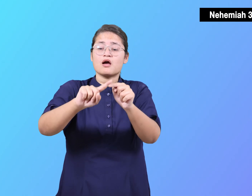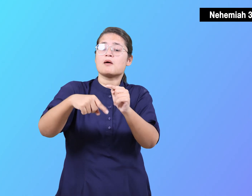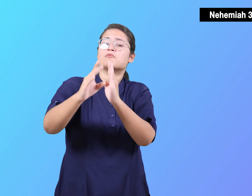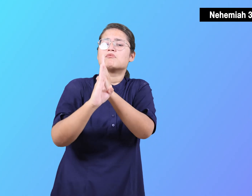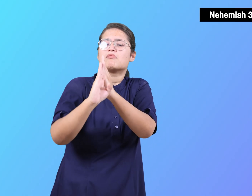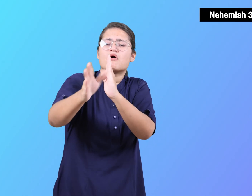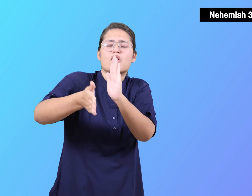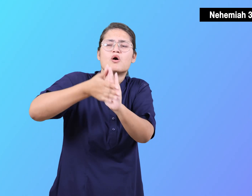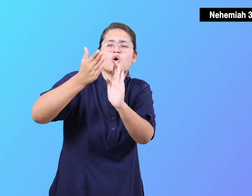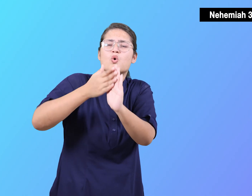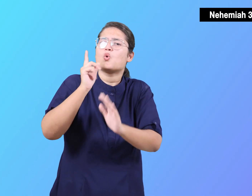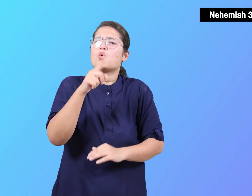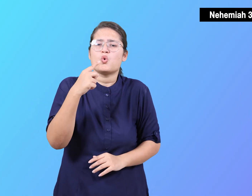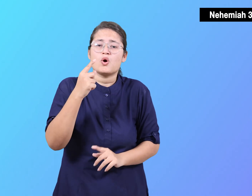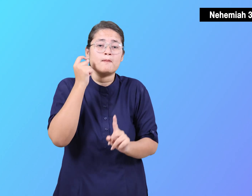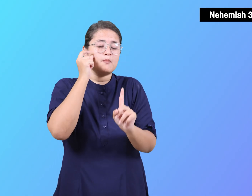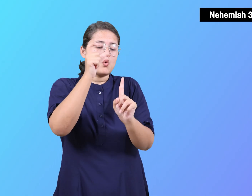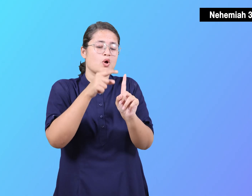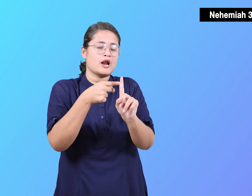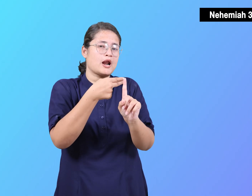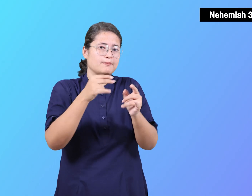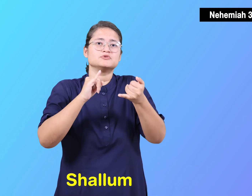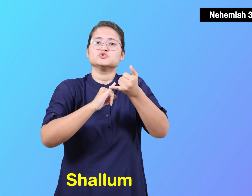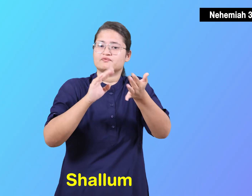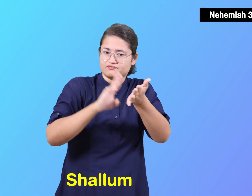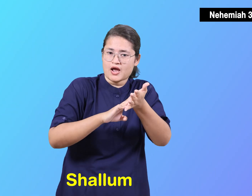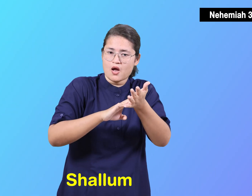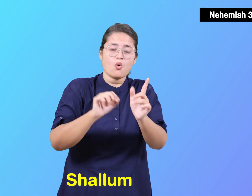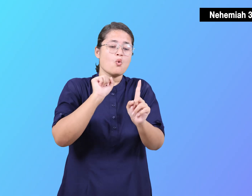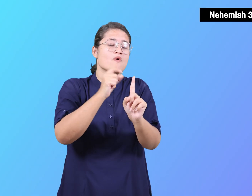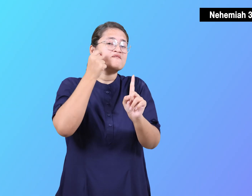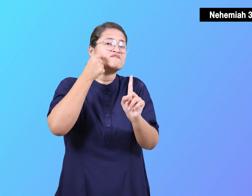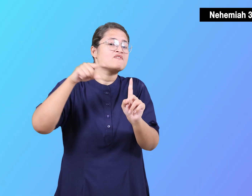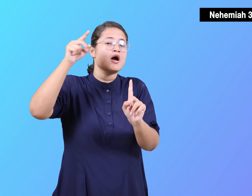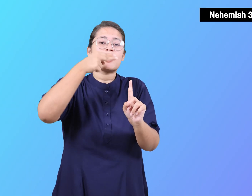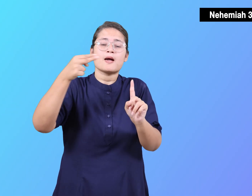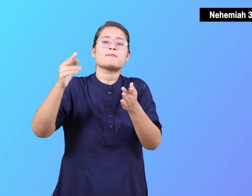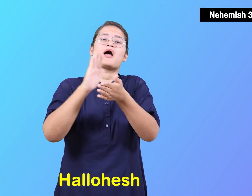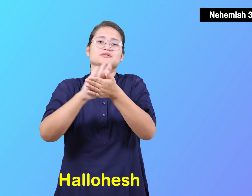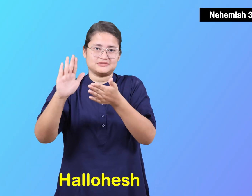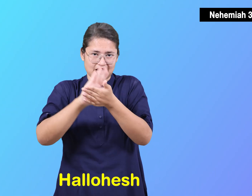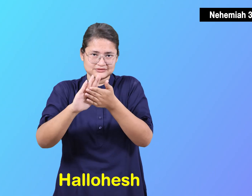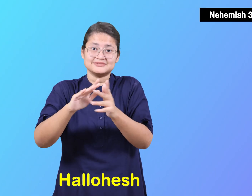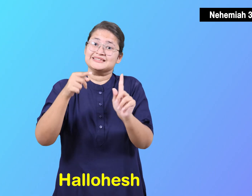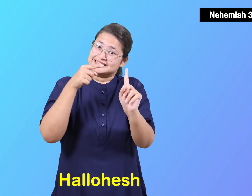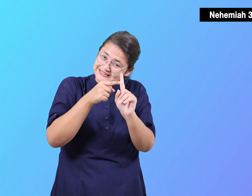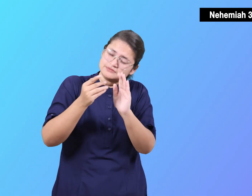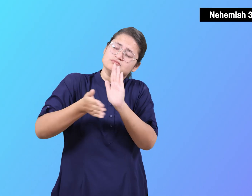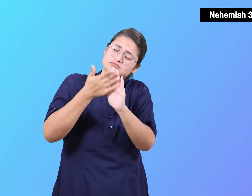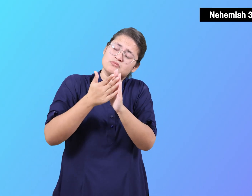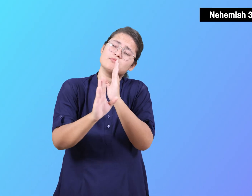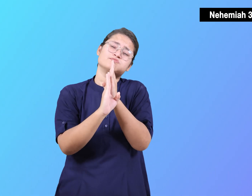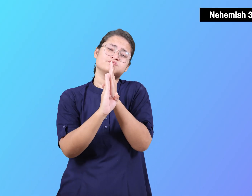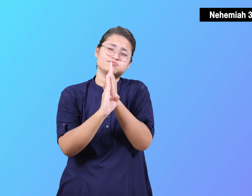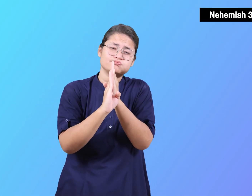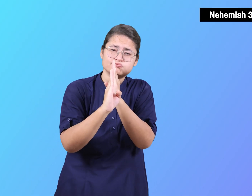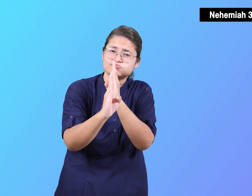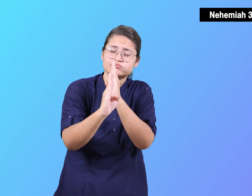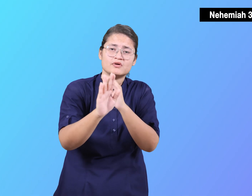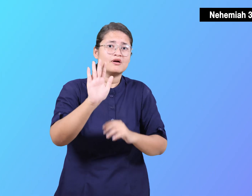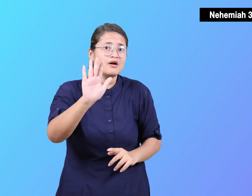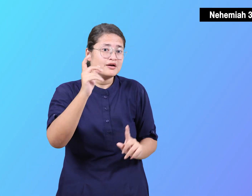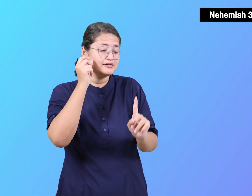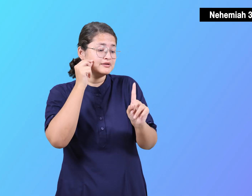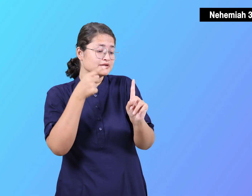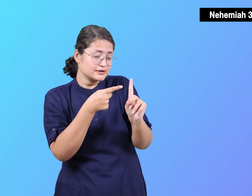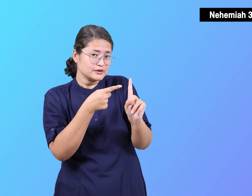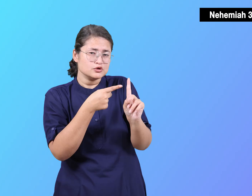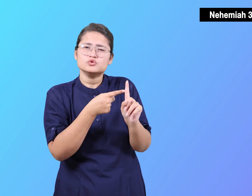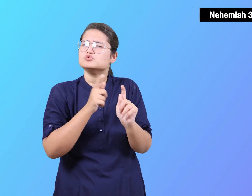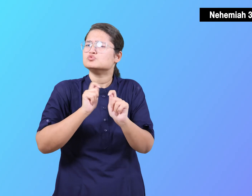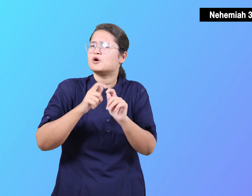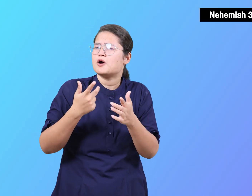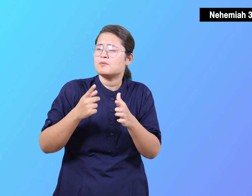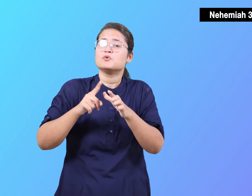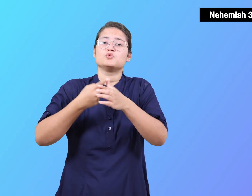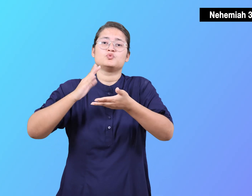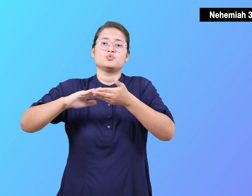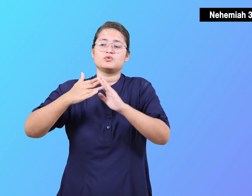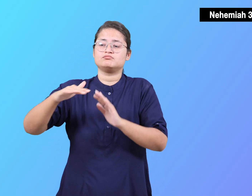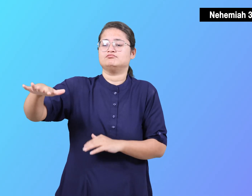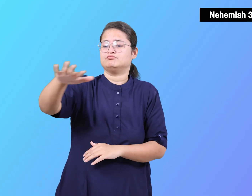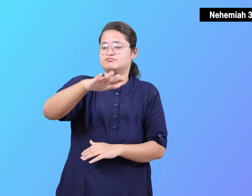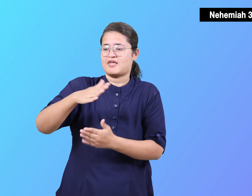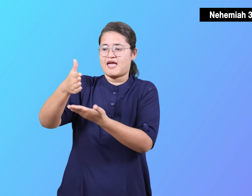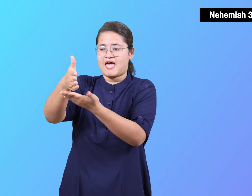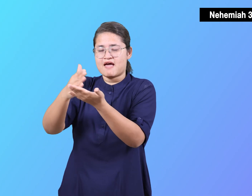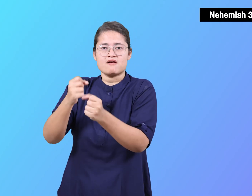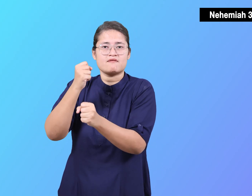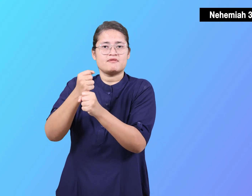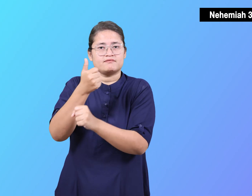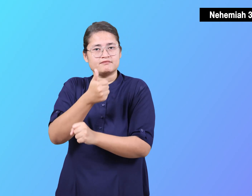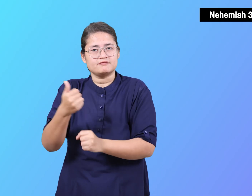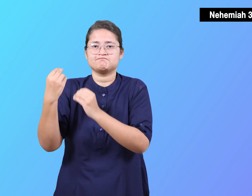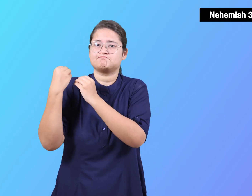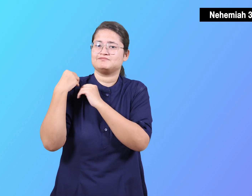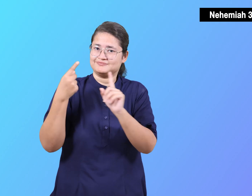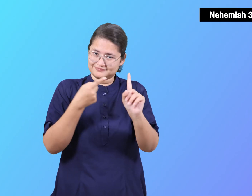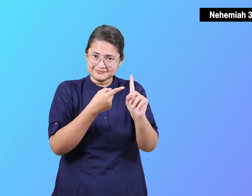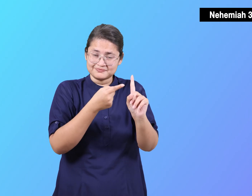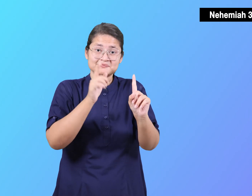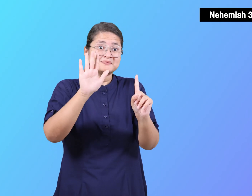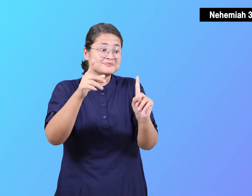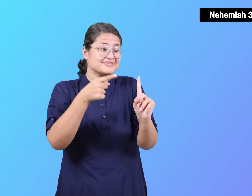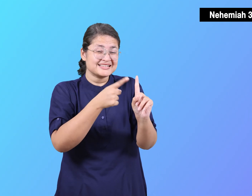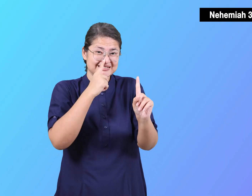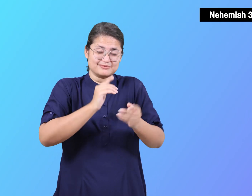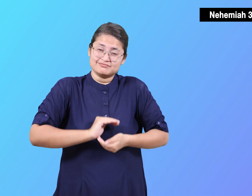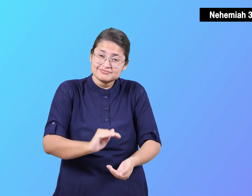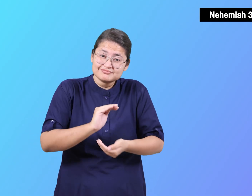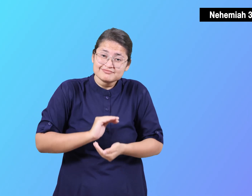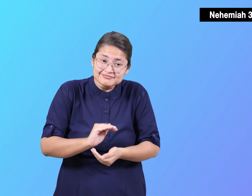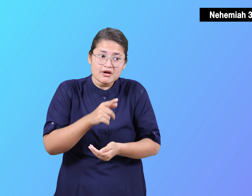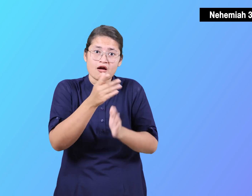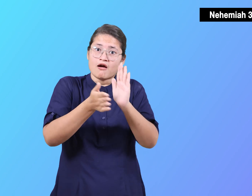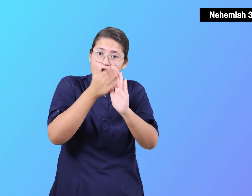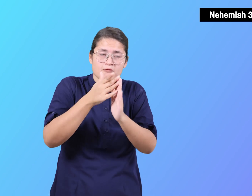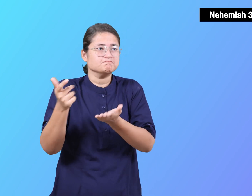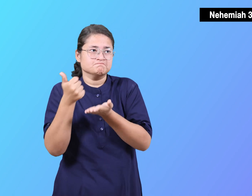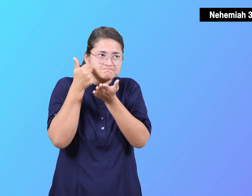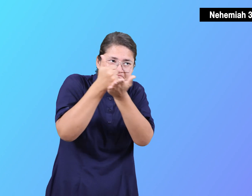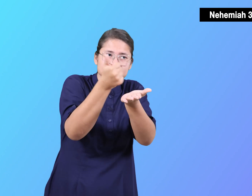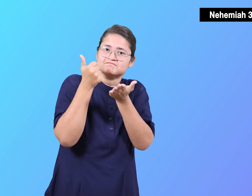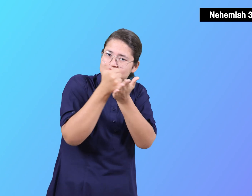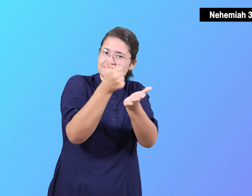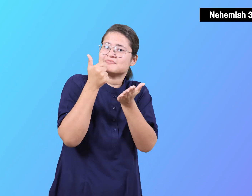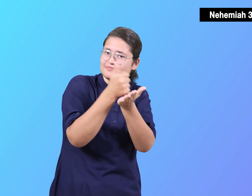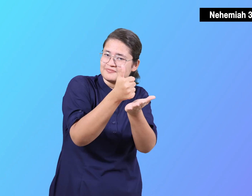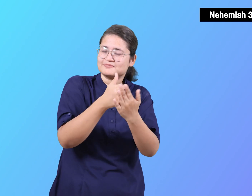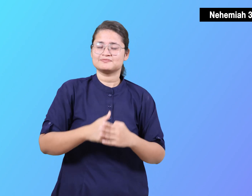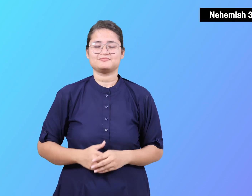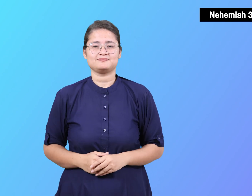Shallum son of Hallohesh repaired the next section of the wall. His daughters helped him. Shallum was the governor of the other half of Jerusalem.